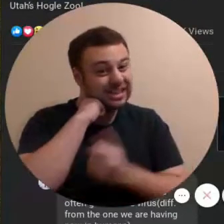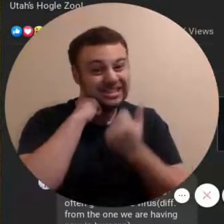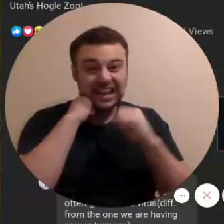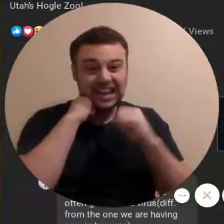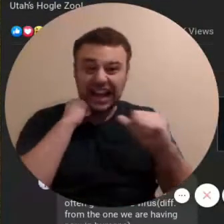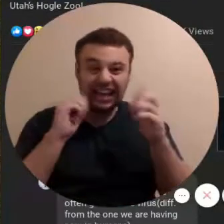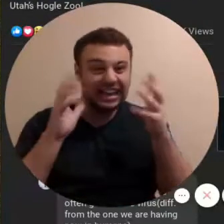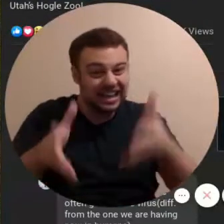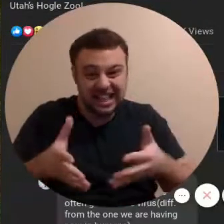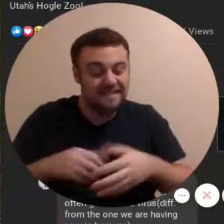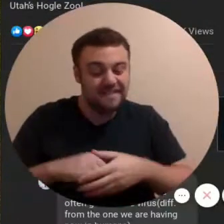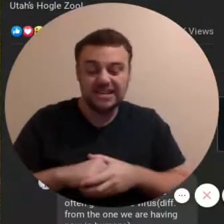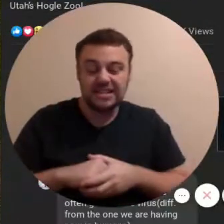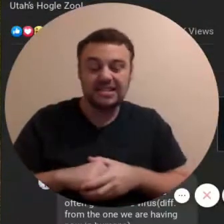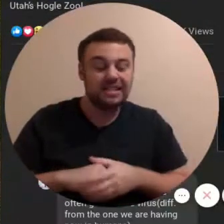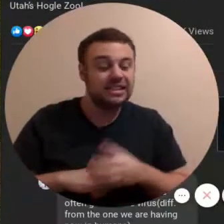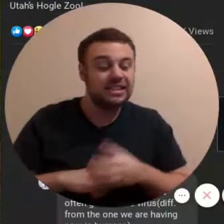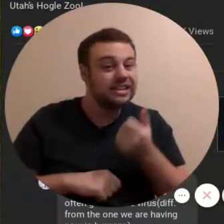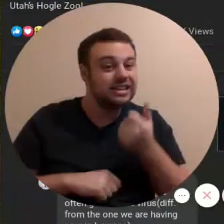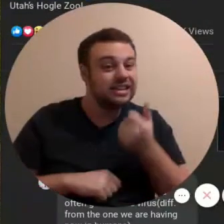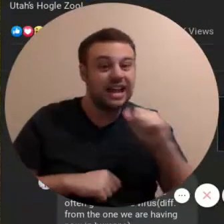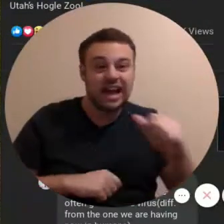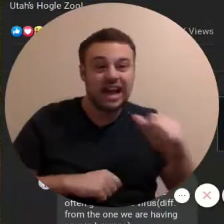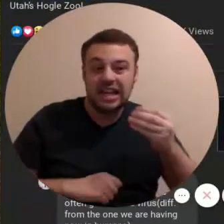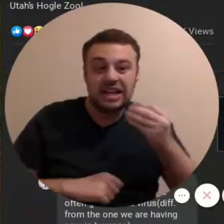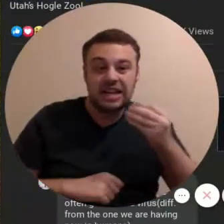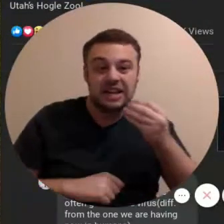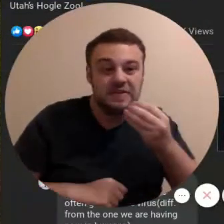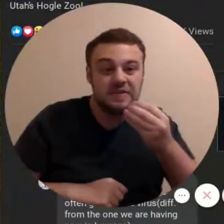be left out for like- if people have animals outside. So that's something to